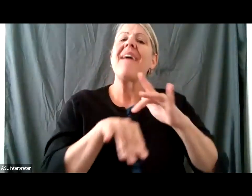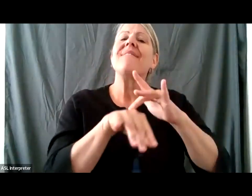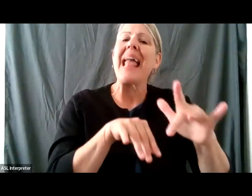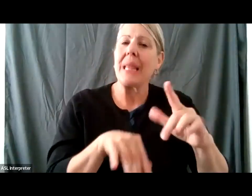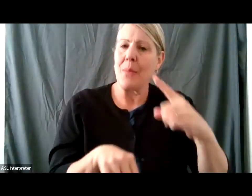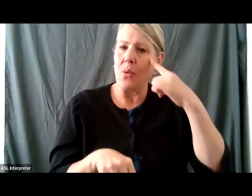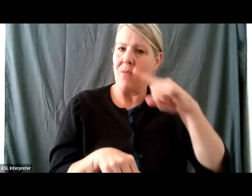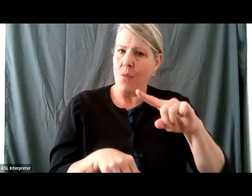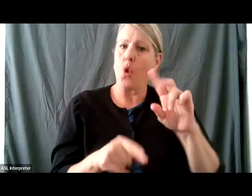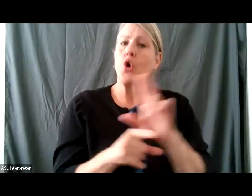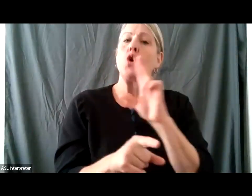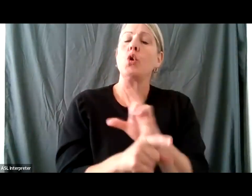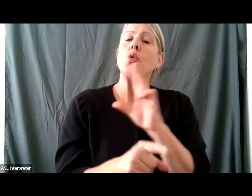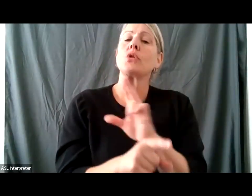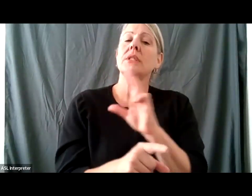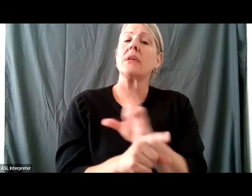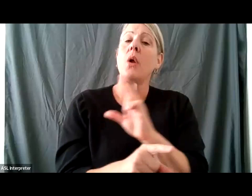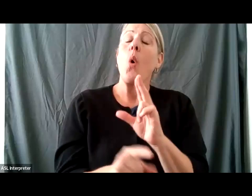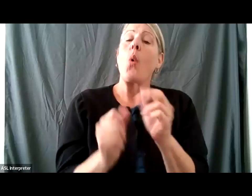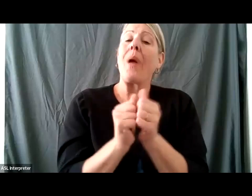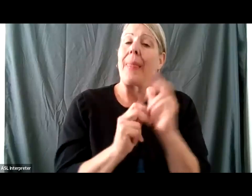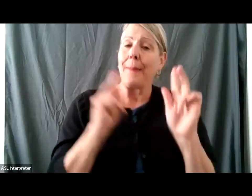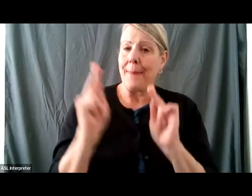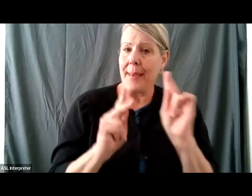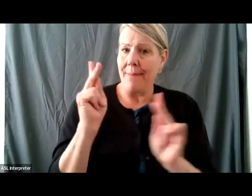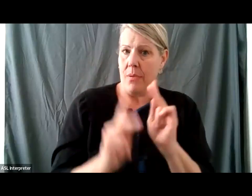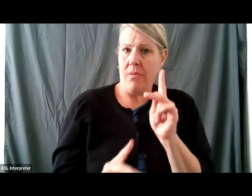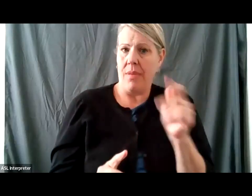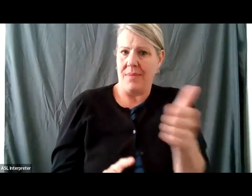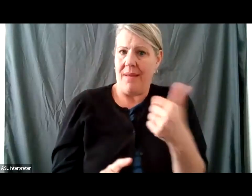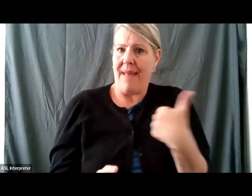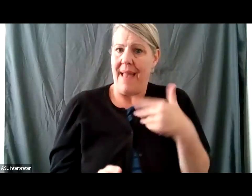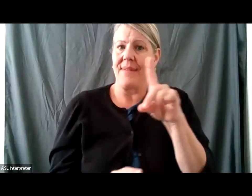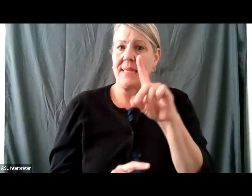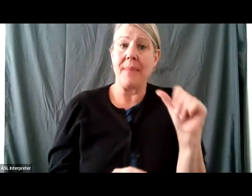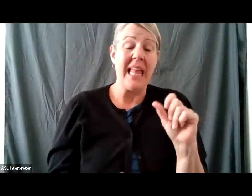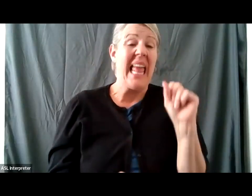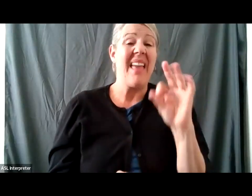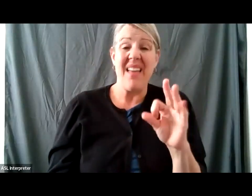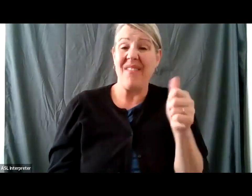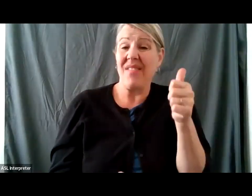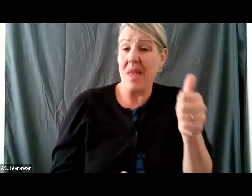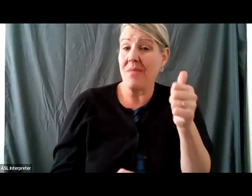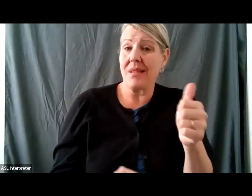So even if for some reason they avoid getting the accessible medical equipment because of